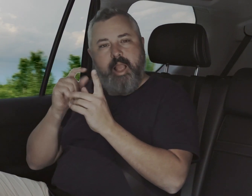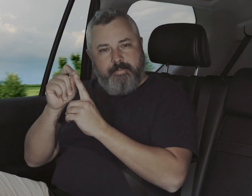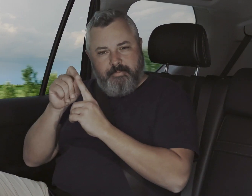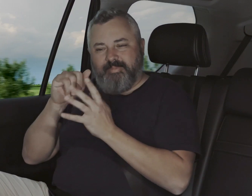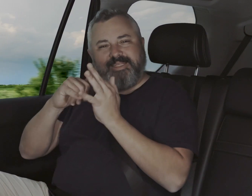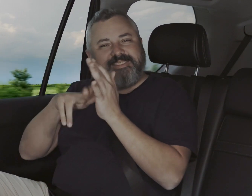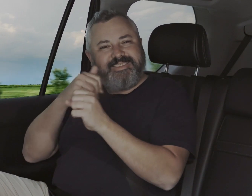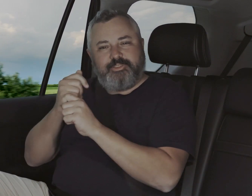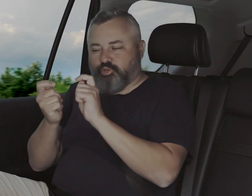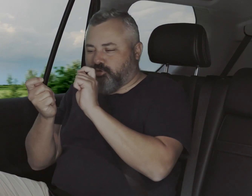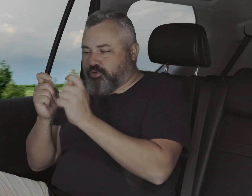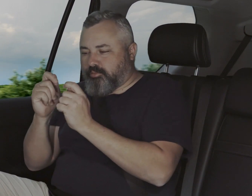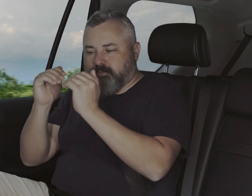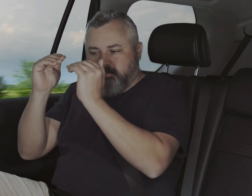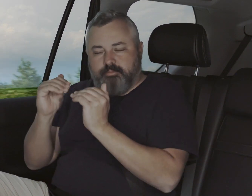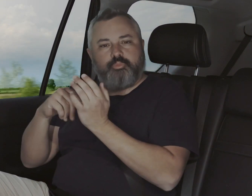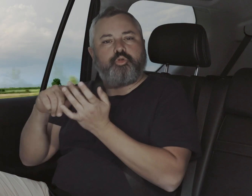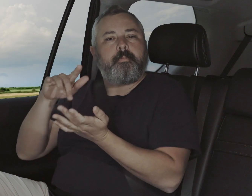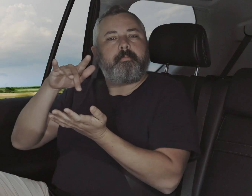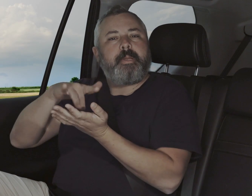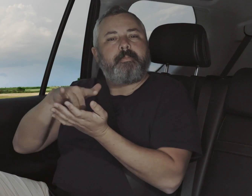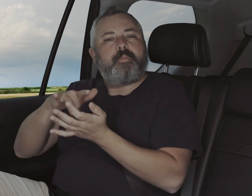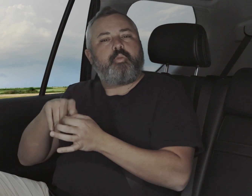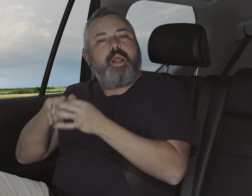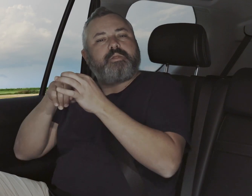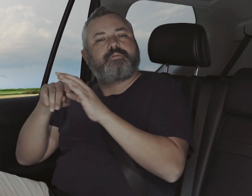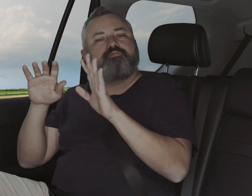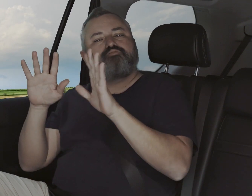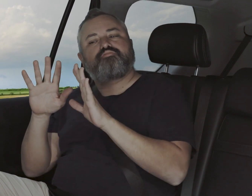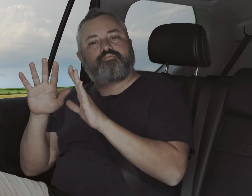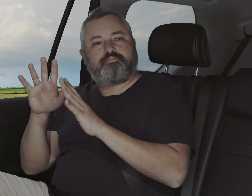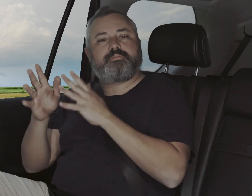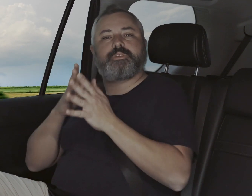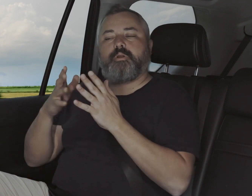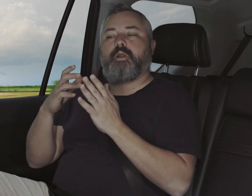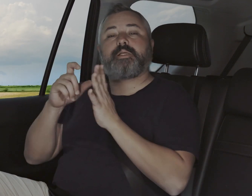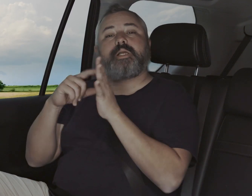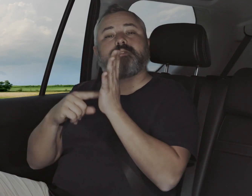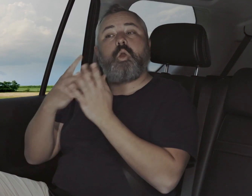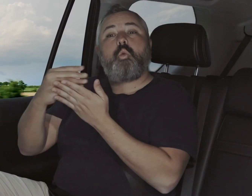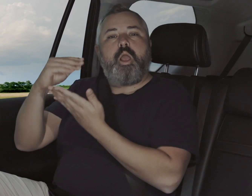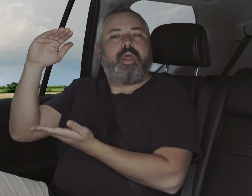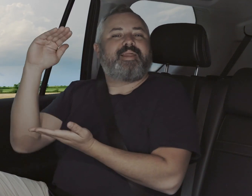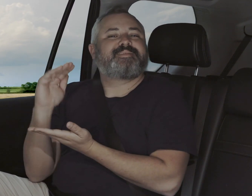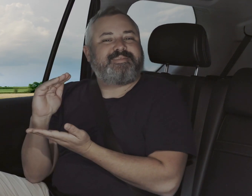To conserve the amount of data you use, you are able to make changes in the settings of the app you are using and reduce the quality